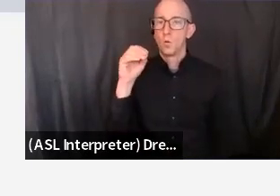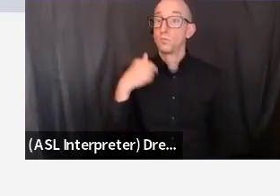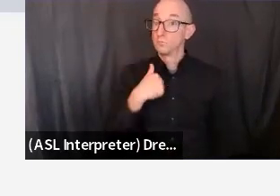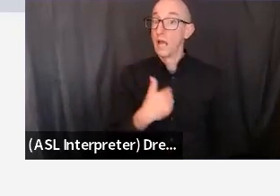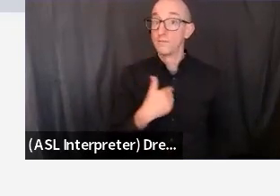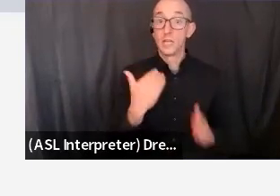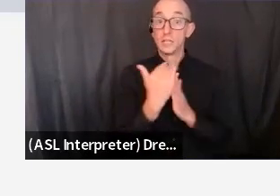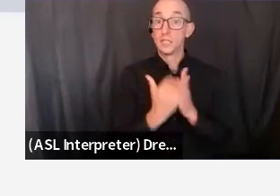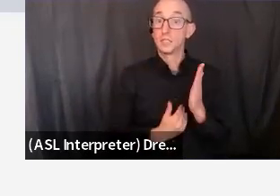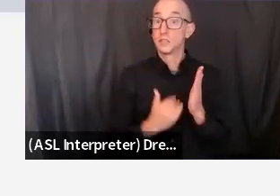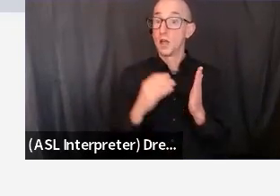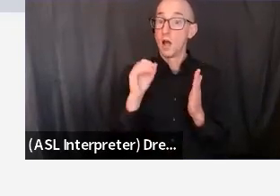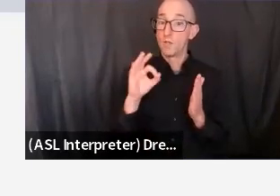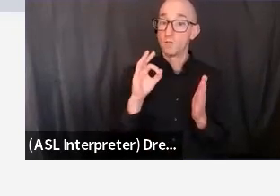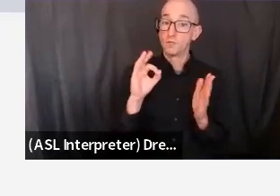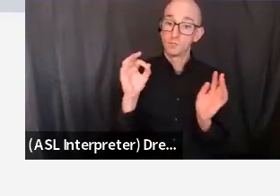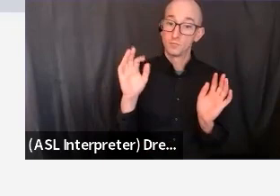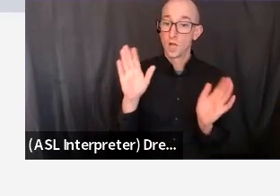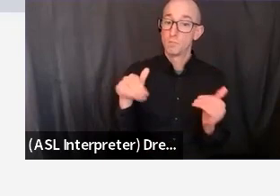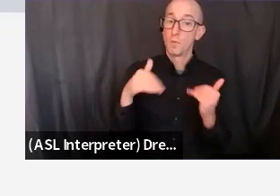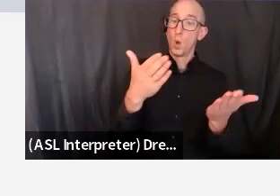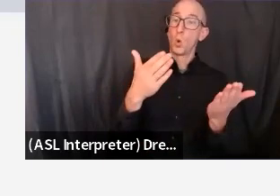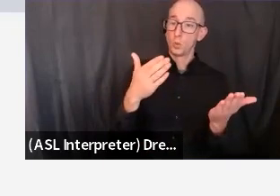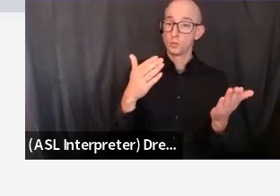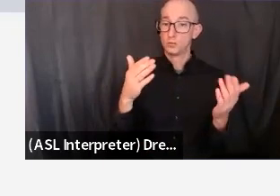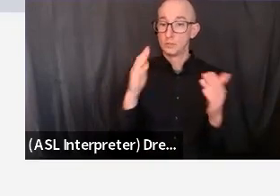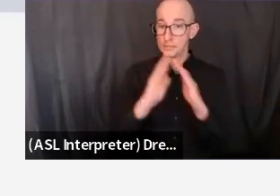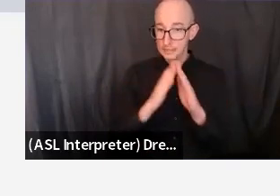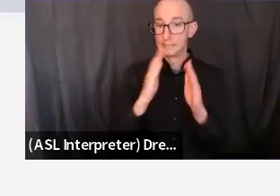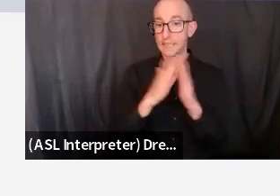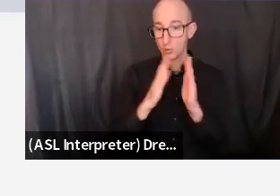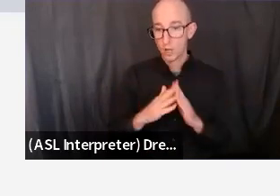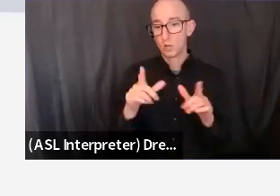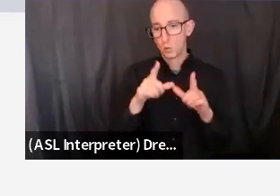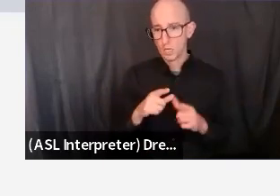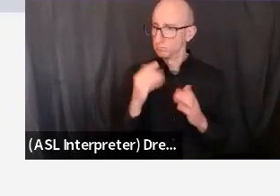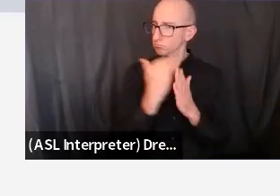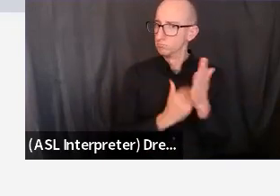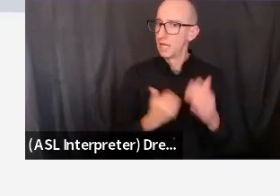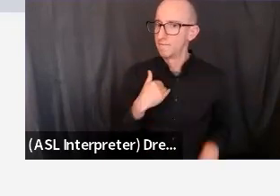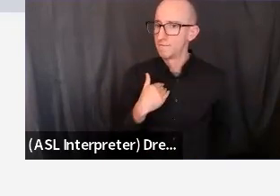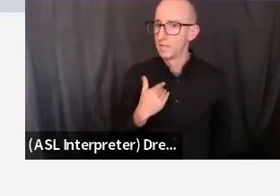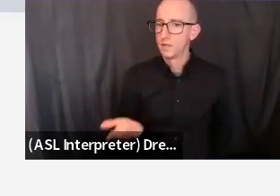It's just places alongside navigable waters where the unloading and loading of passengers and cargo takes place.